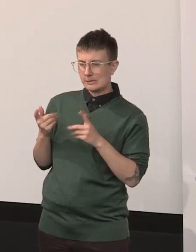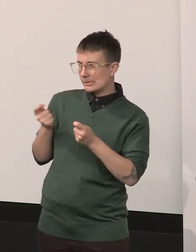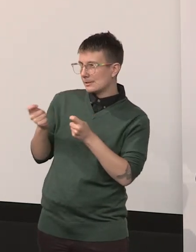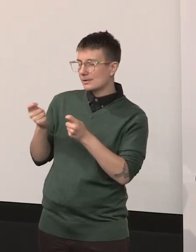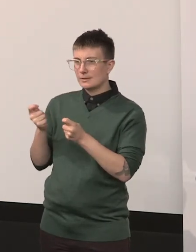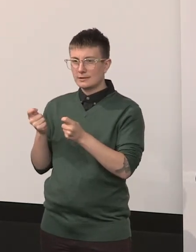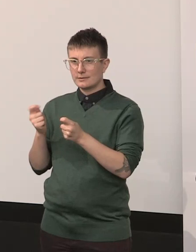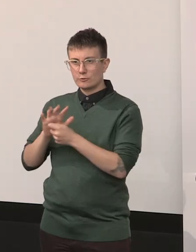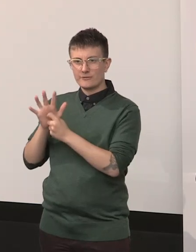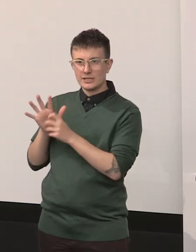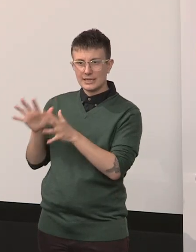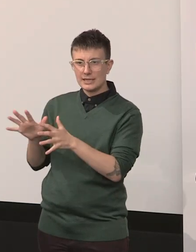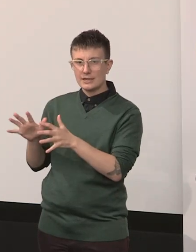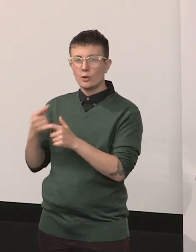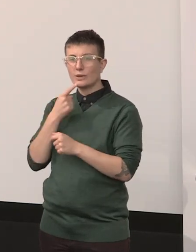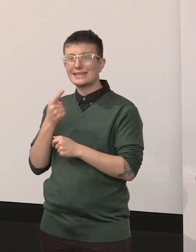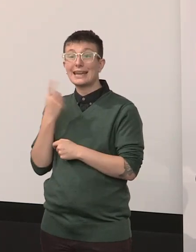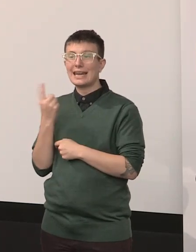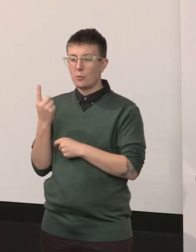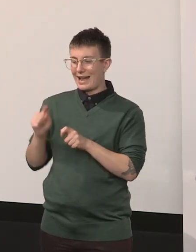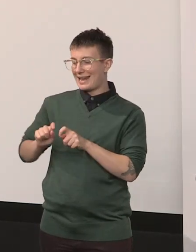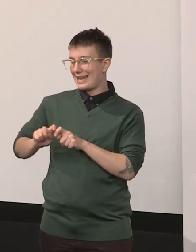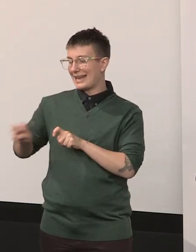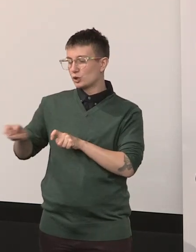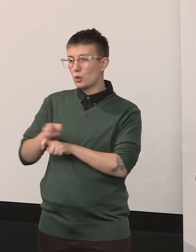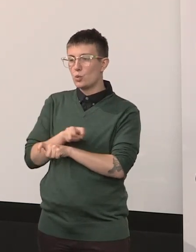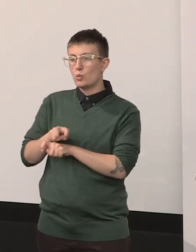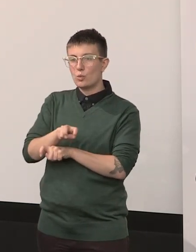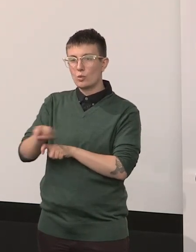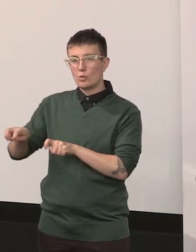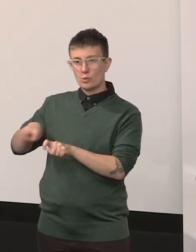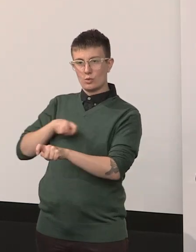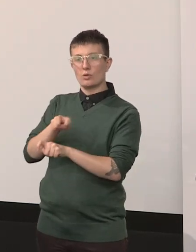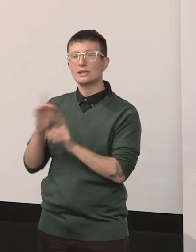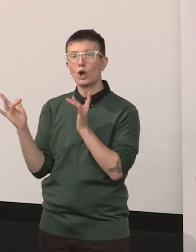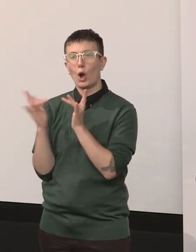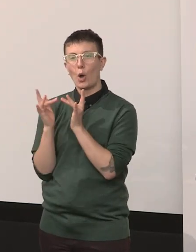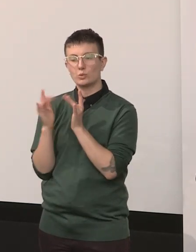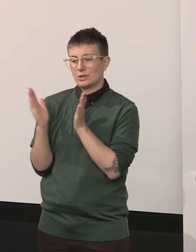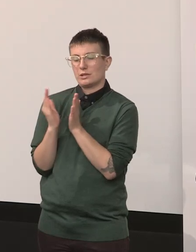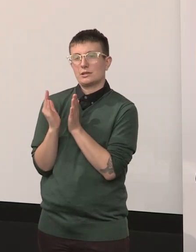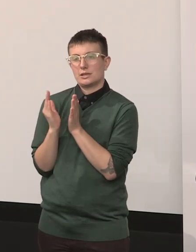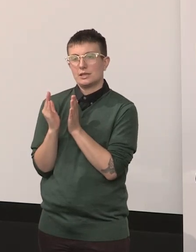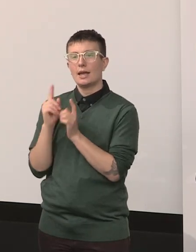the pandemic we considered only people within two seats in either direction of someone on a flight as a close contact, and the rest as